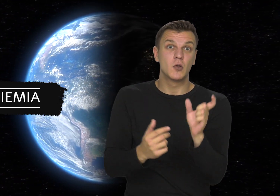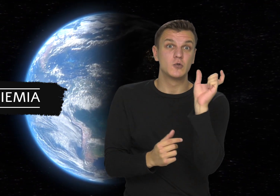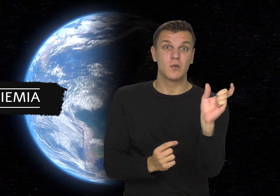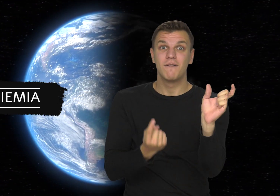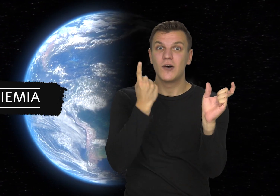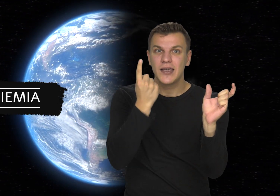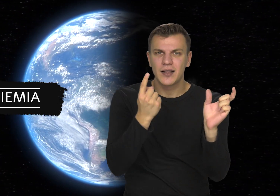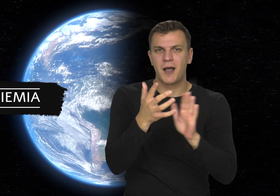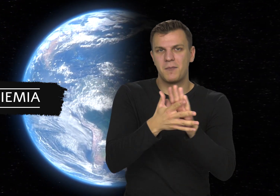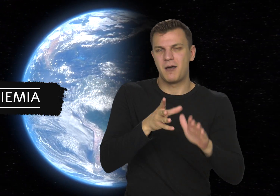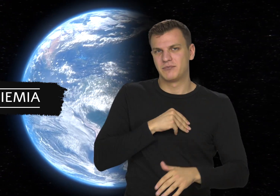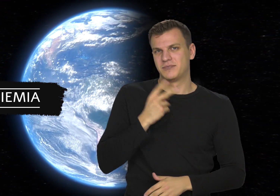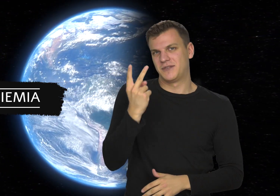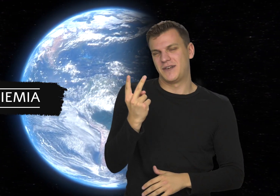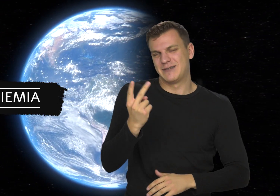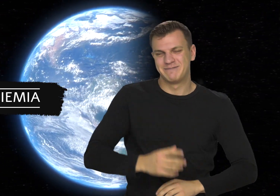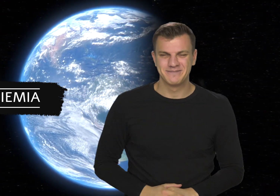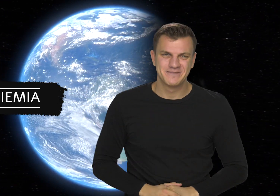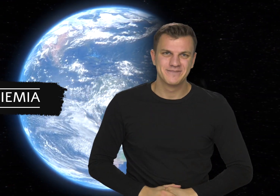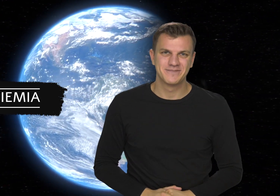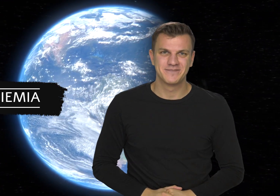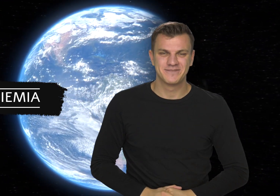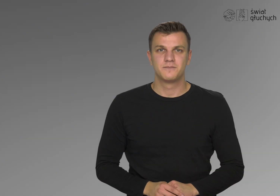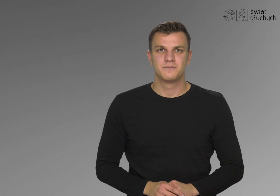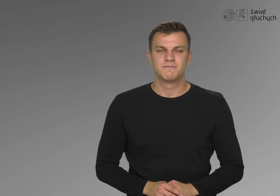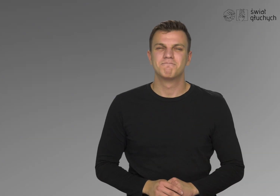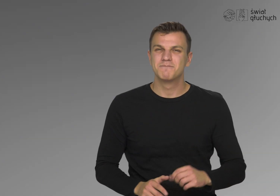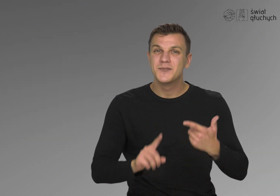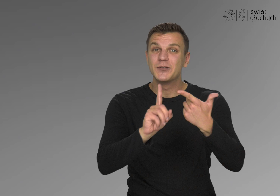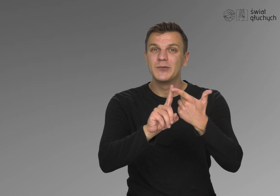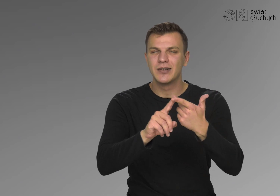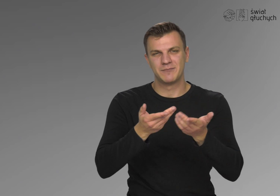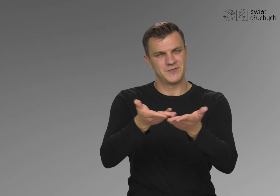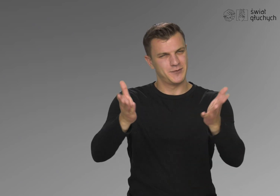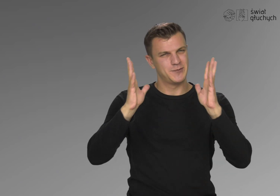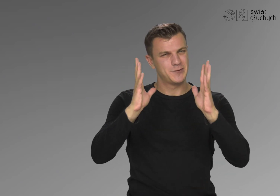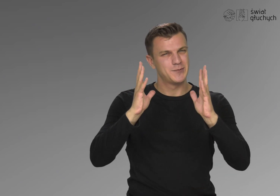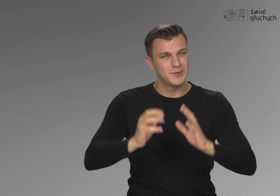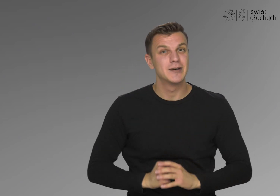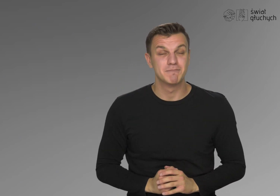So, we have one Polish word, EARTH, but two different signs in PJM. The second group, the easiest,